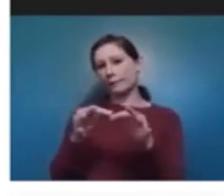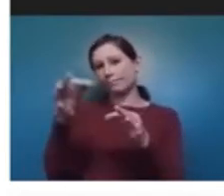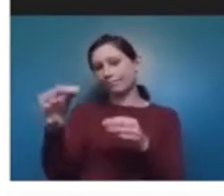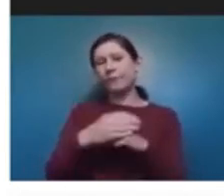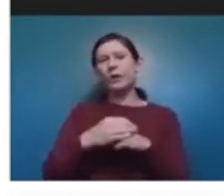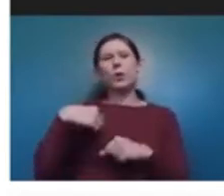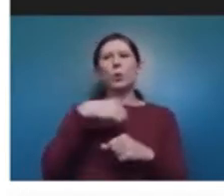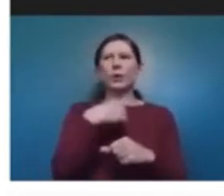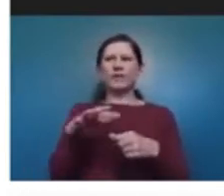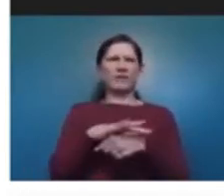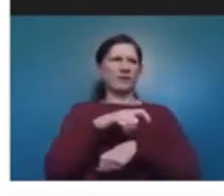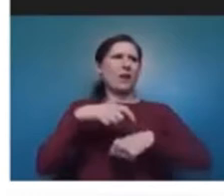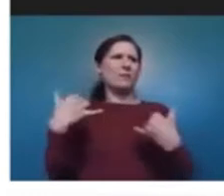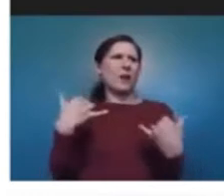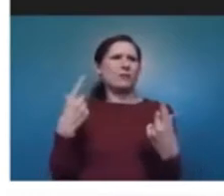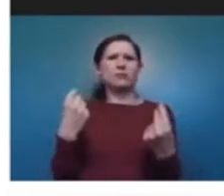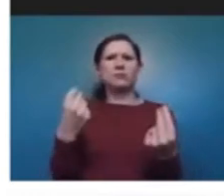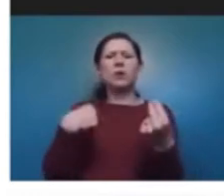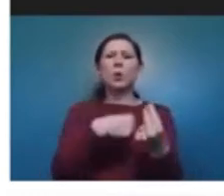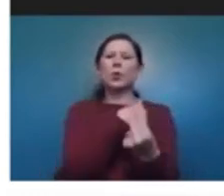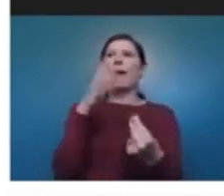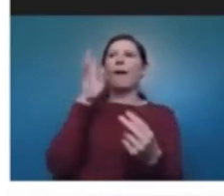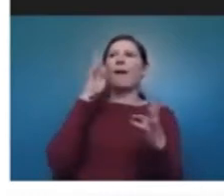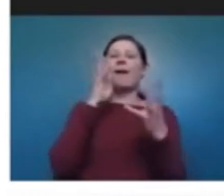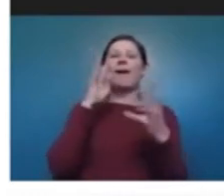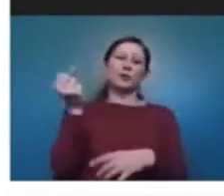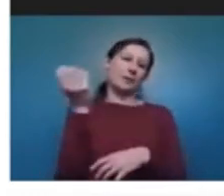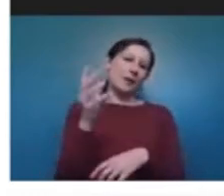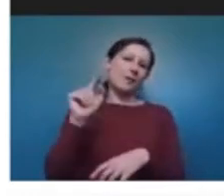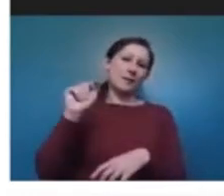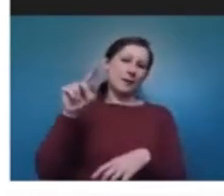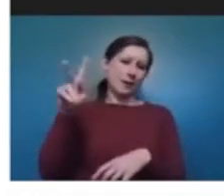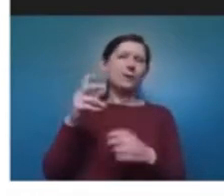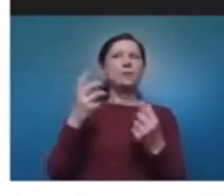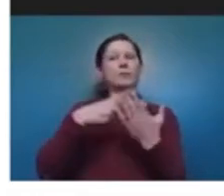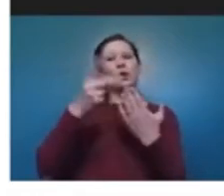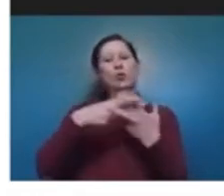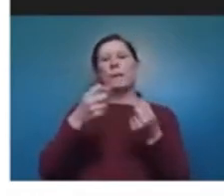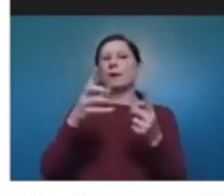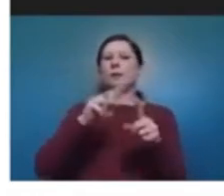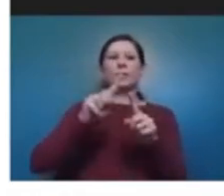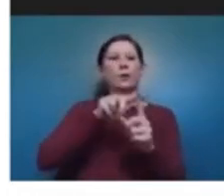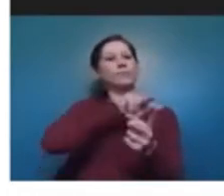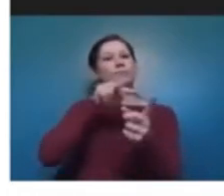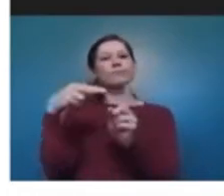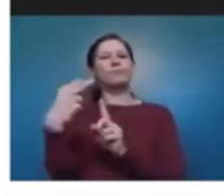that time in what would normally be a busy time for us, we've come up with Shakespeare TV, which has lots of different programming from lots of different angles. Our hope too is